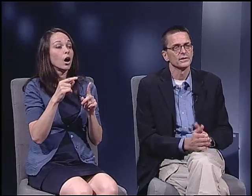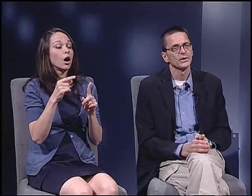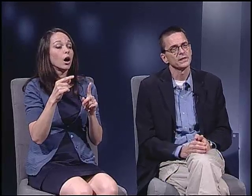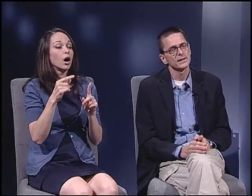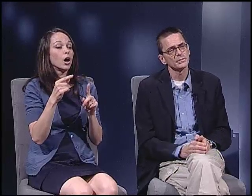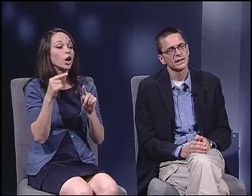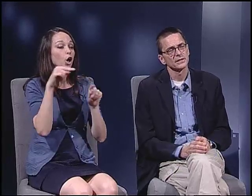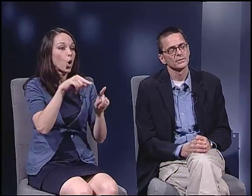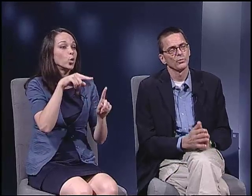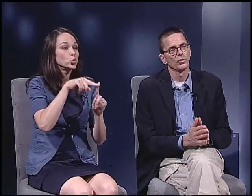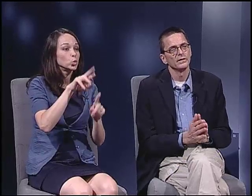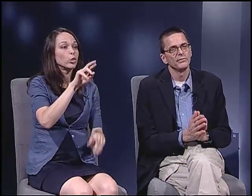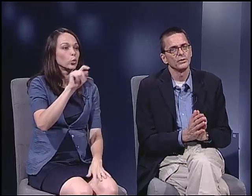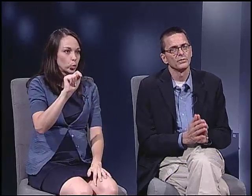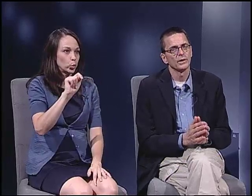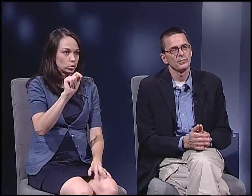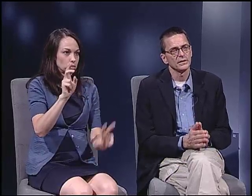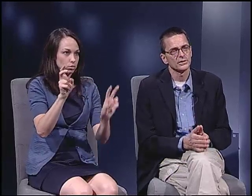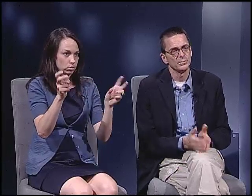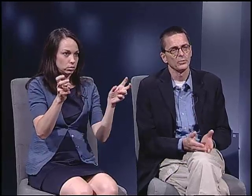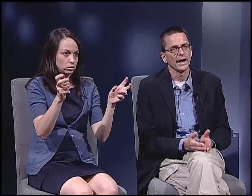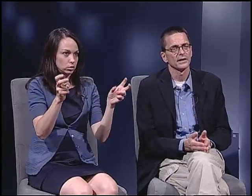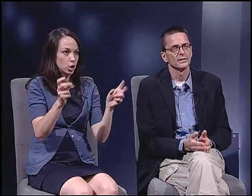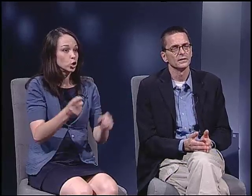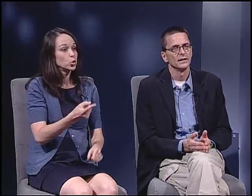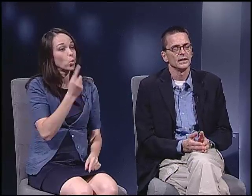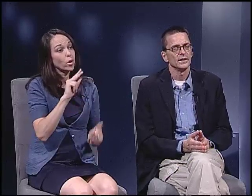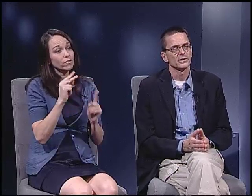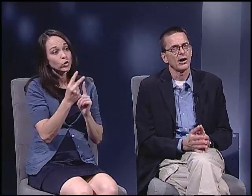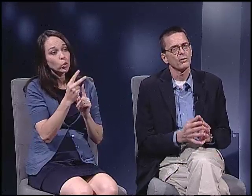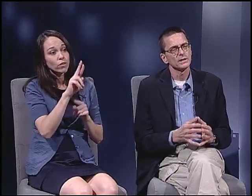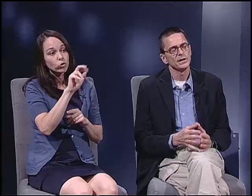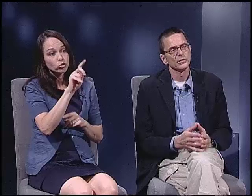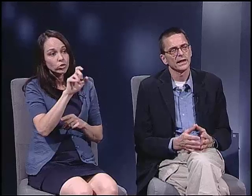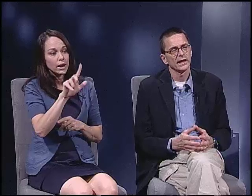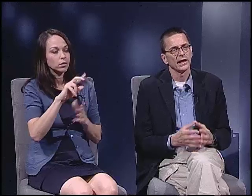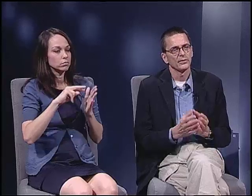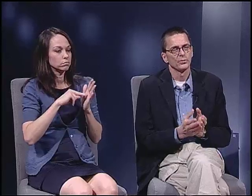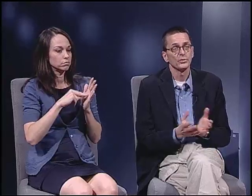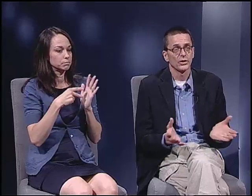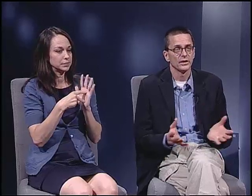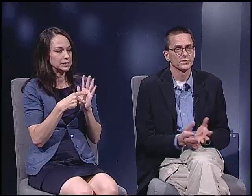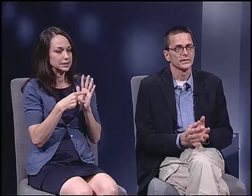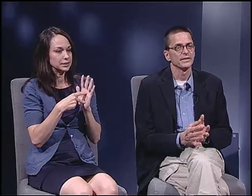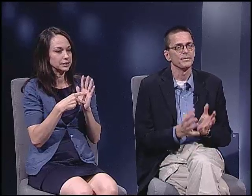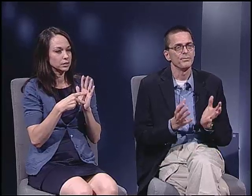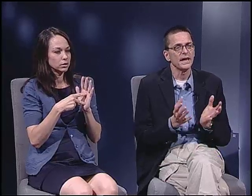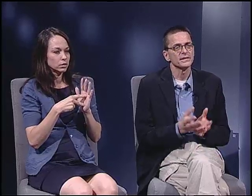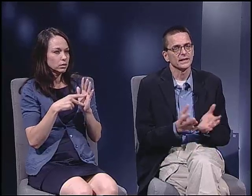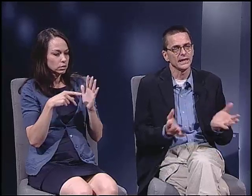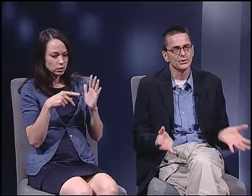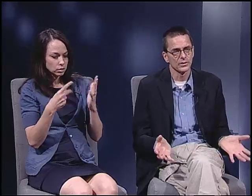So, in some sense, one view of what it means to be radical is to always be looking at root causes at the basic nature